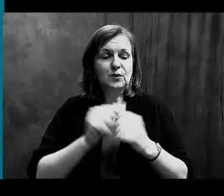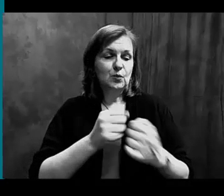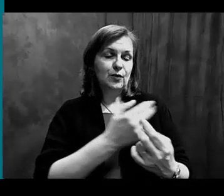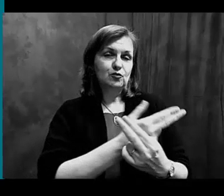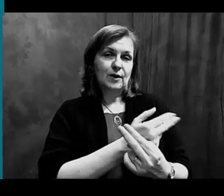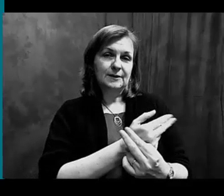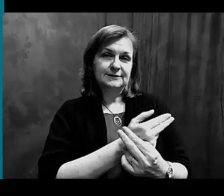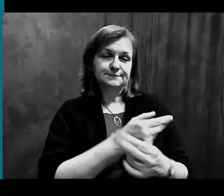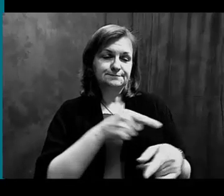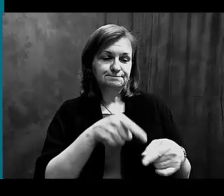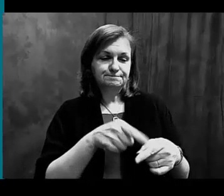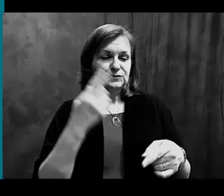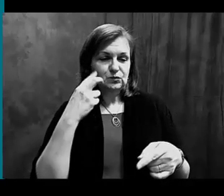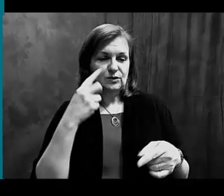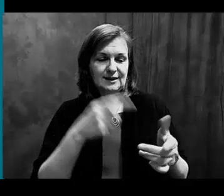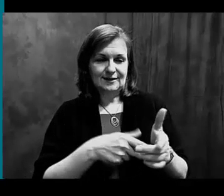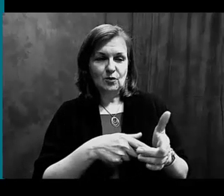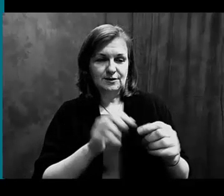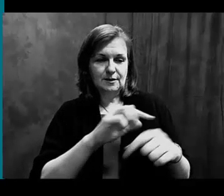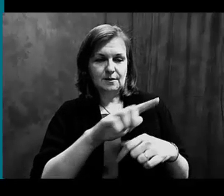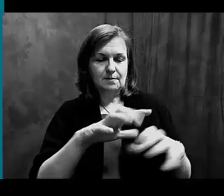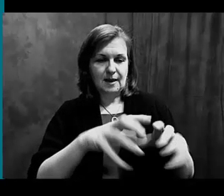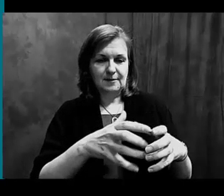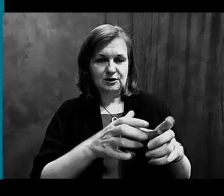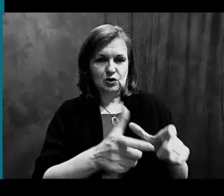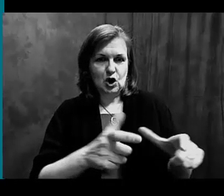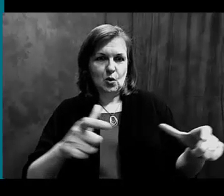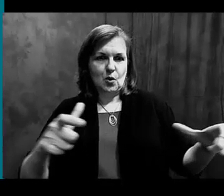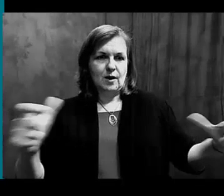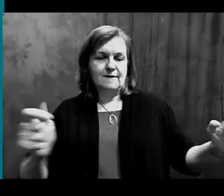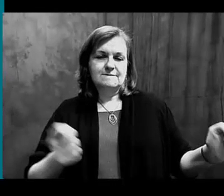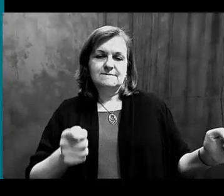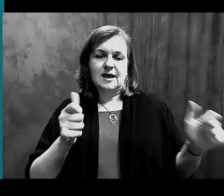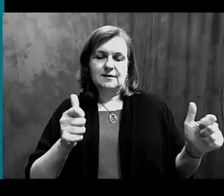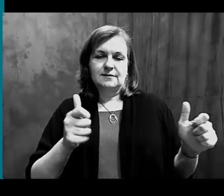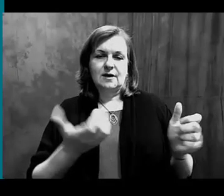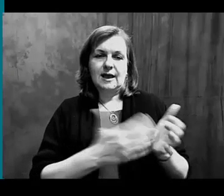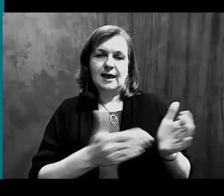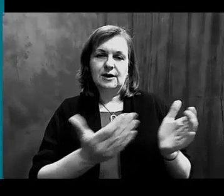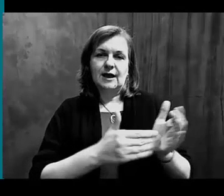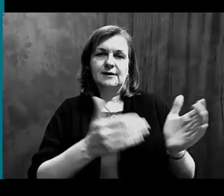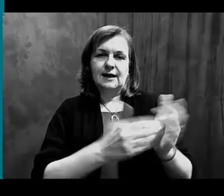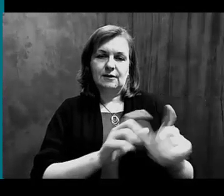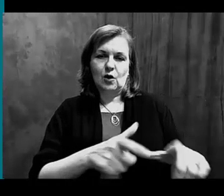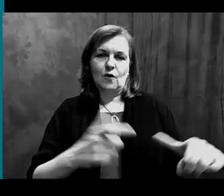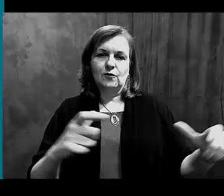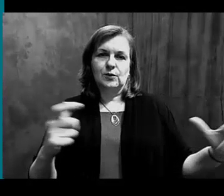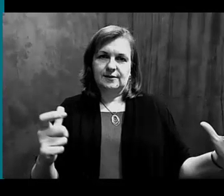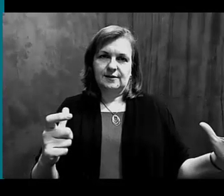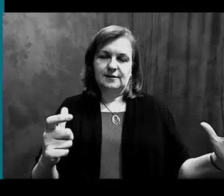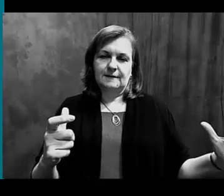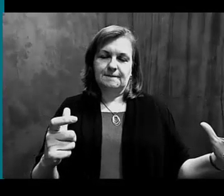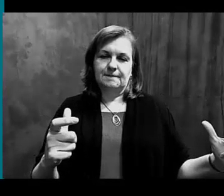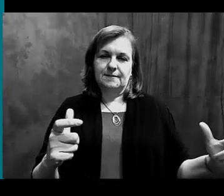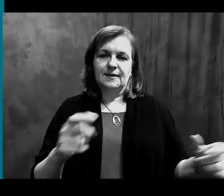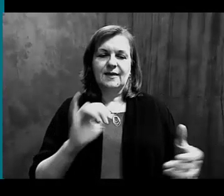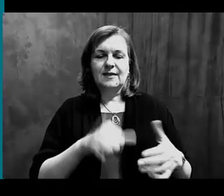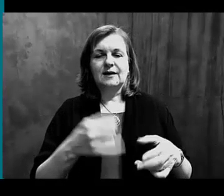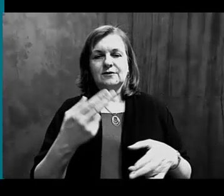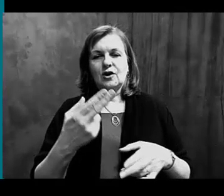is that with our rabbit population we tend to see it continuing to increase over and over and over again